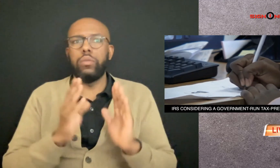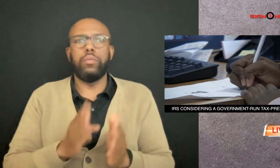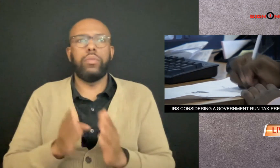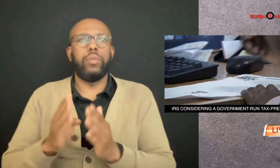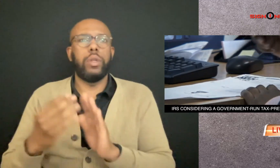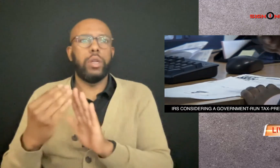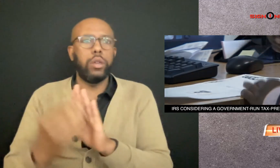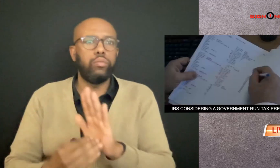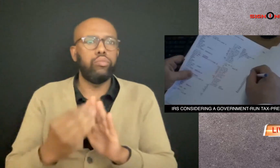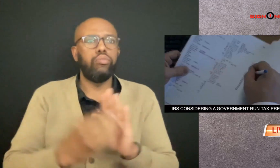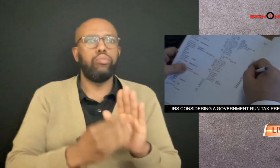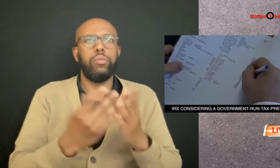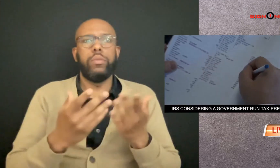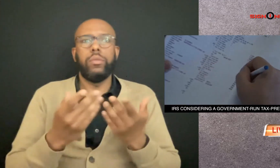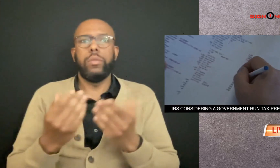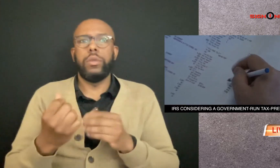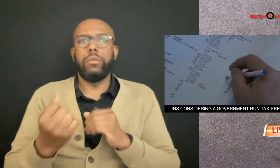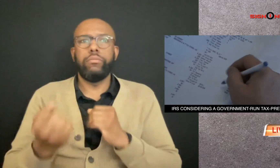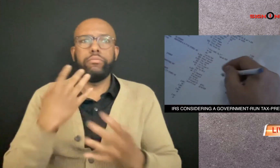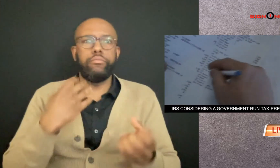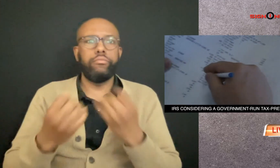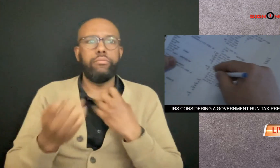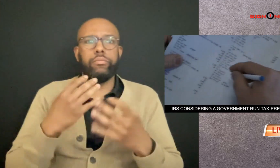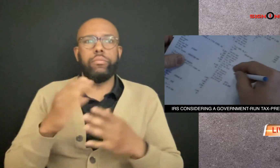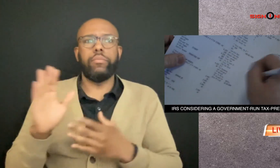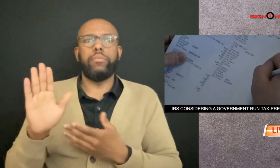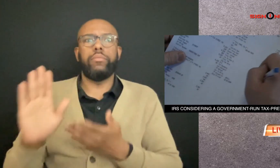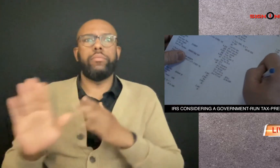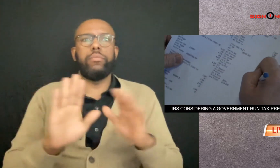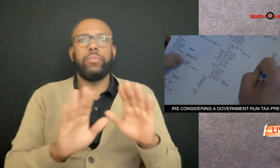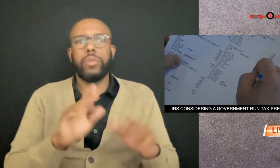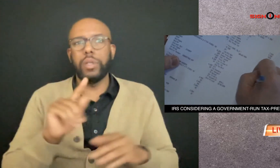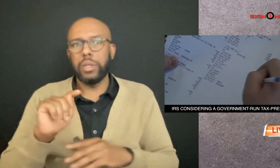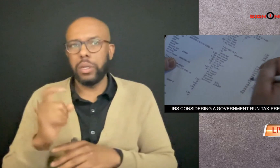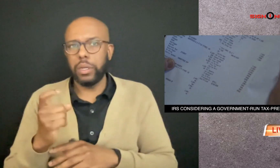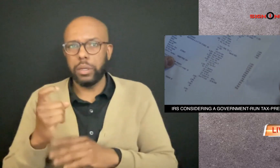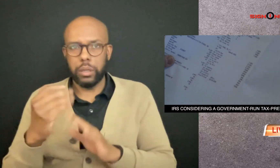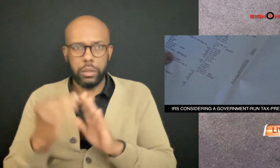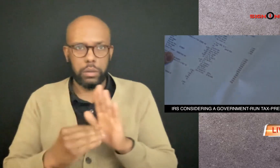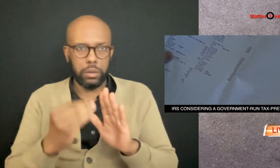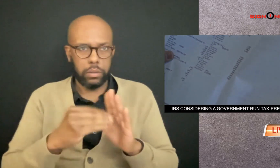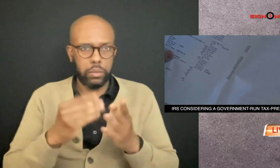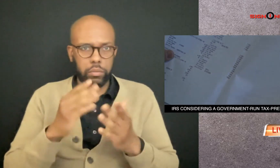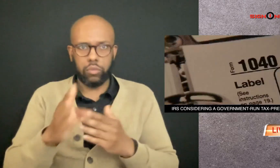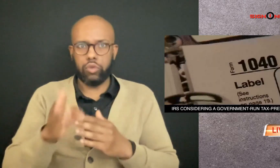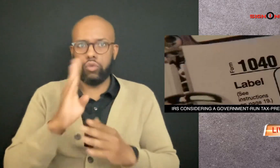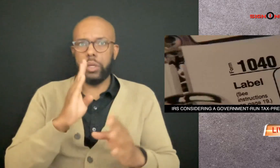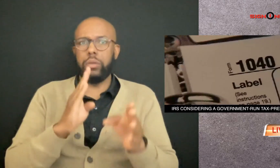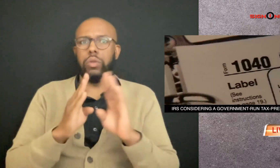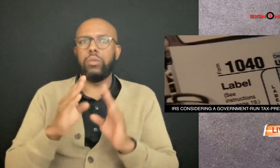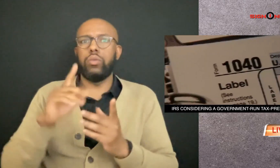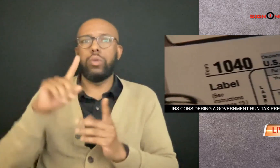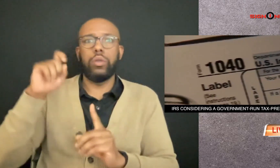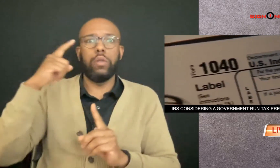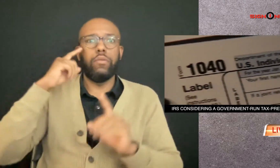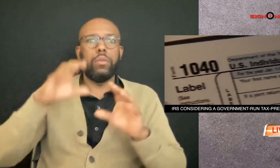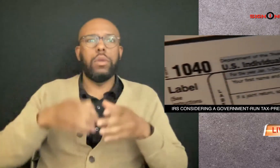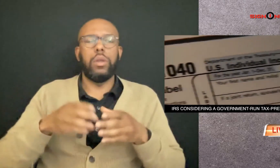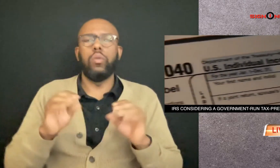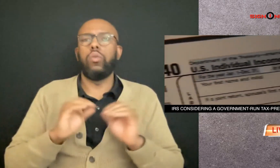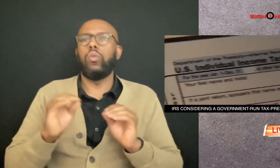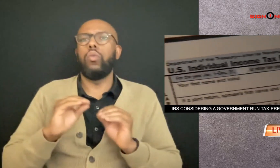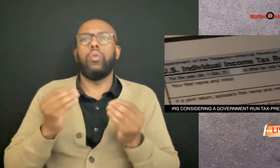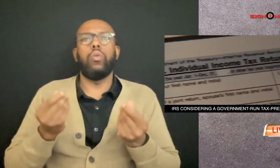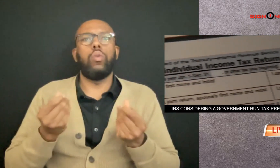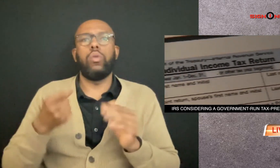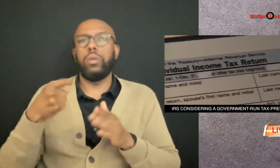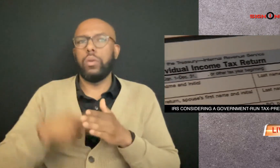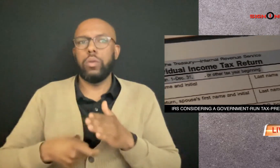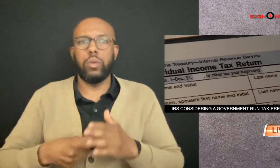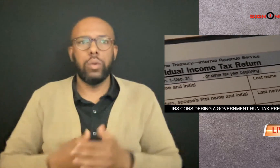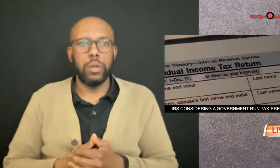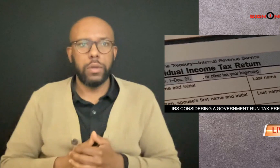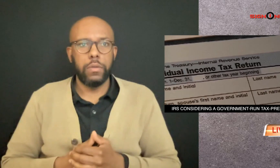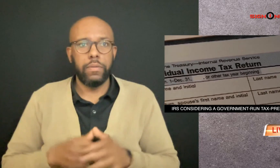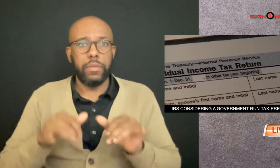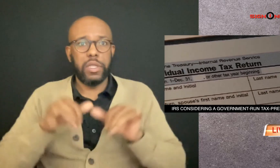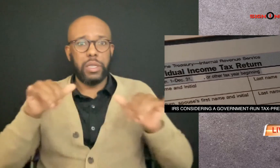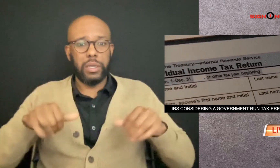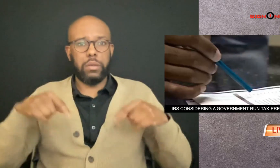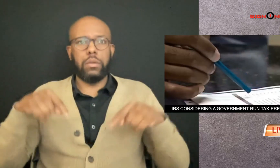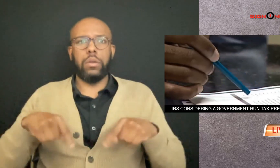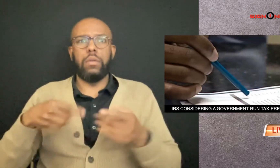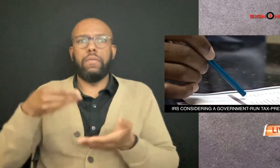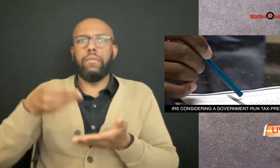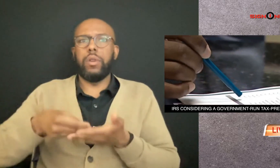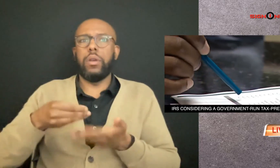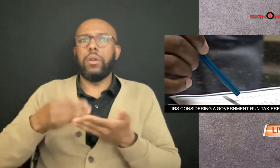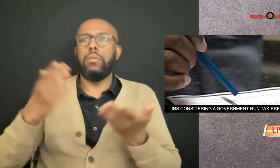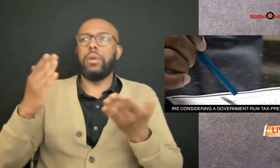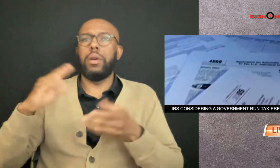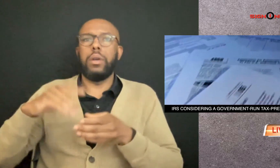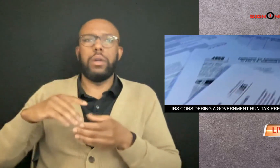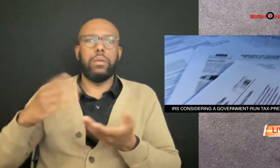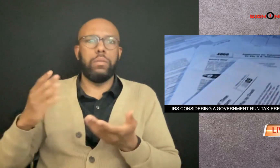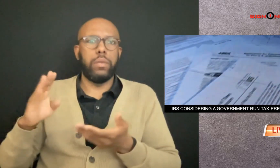its own service to prepare and submit taxes directly to the government at no cost